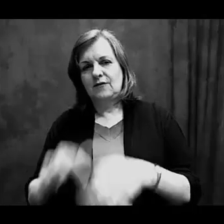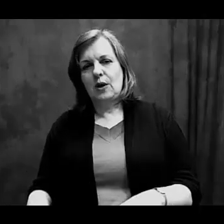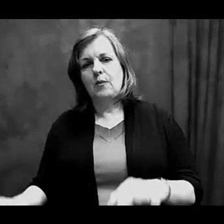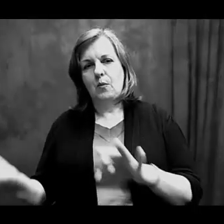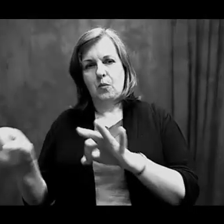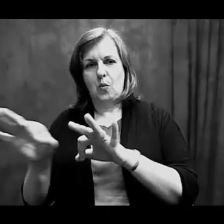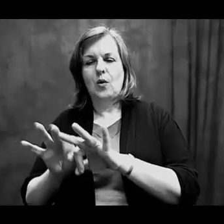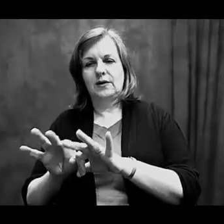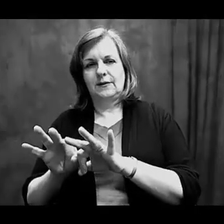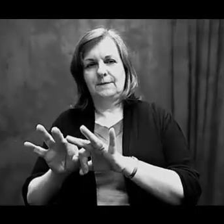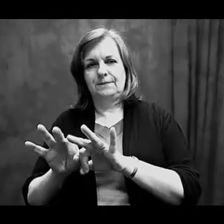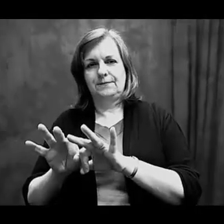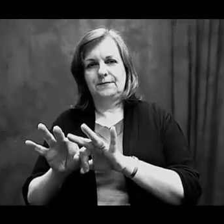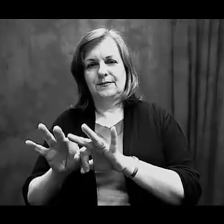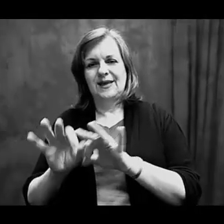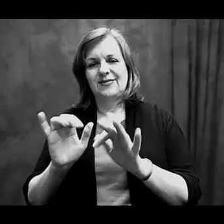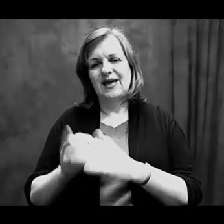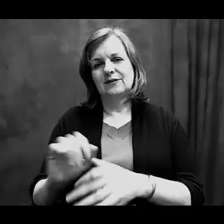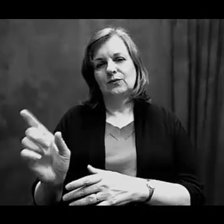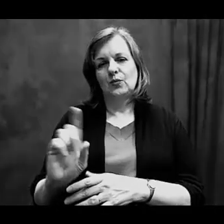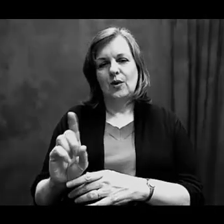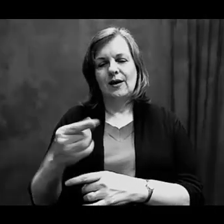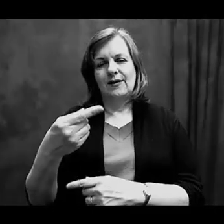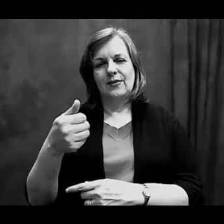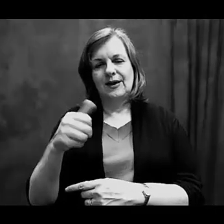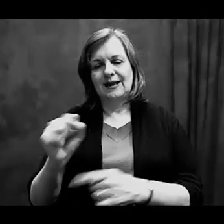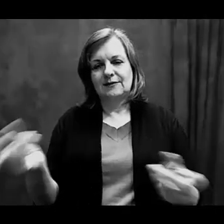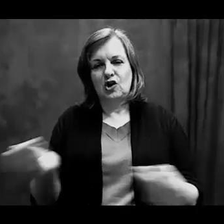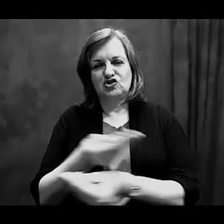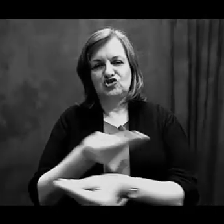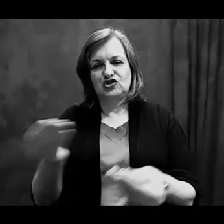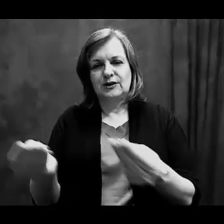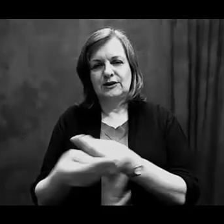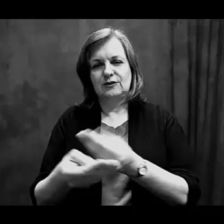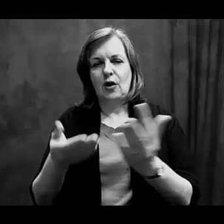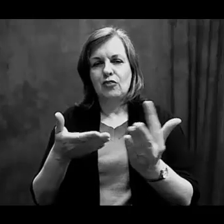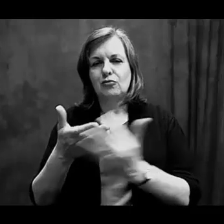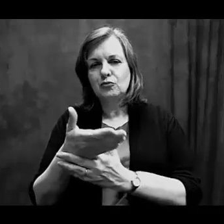as it ties into mom and the baby and you notice